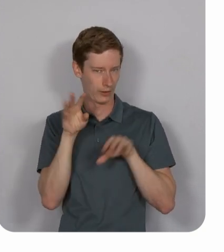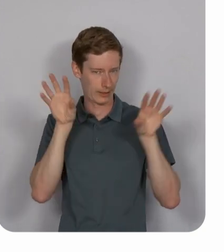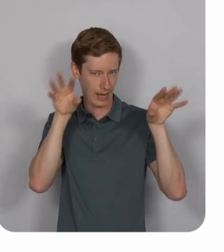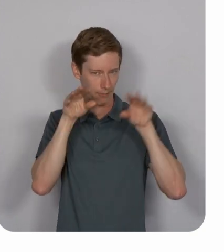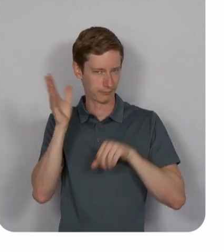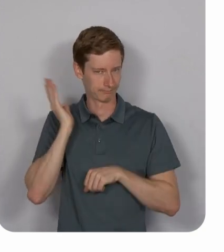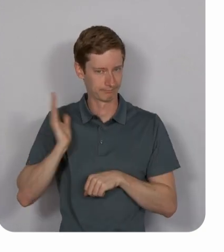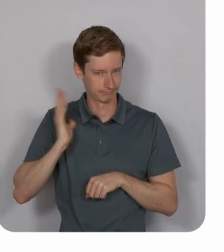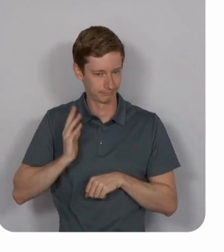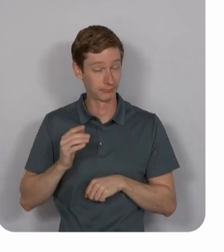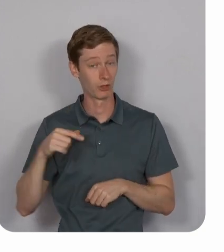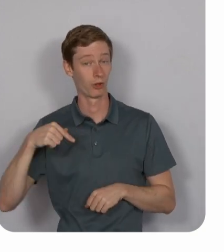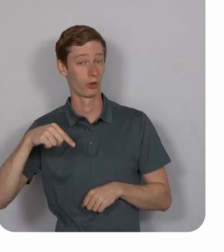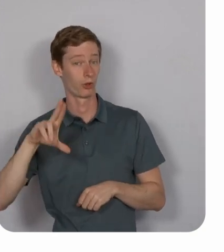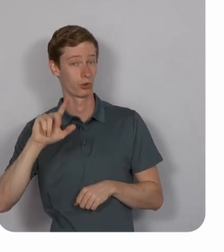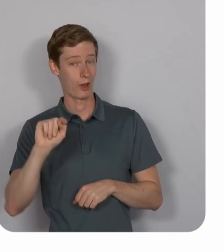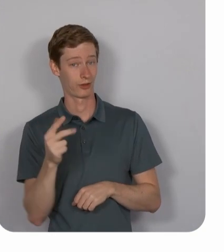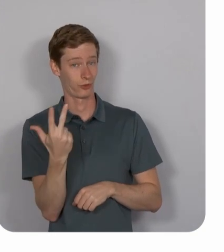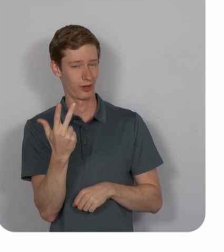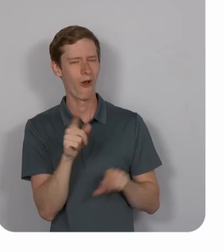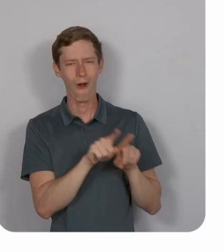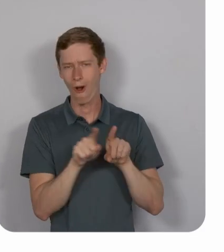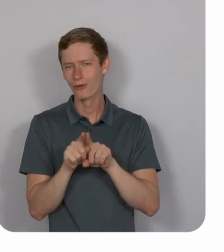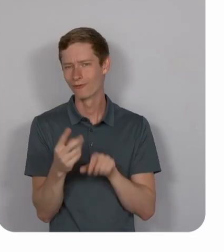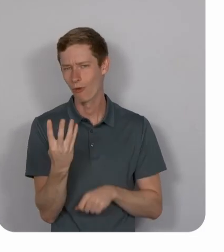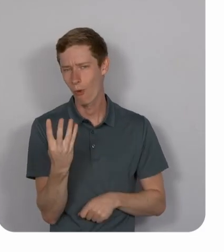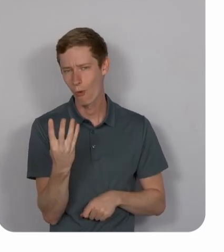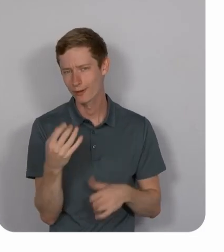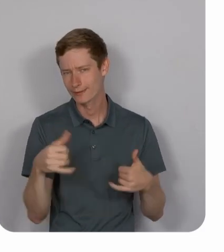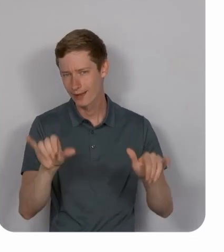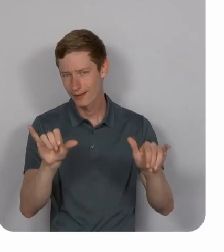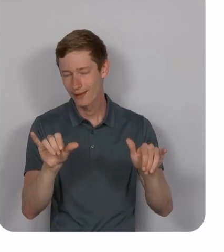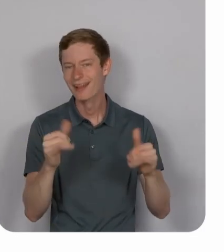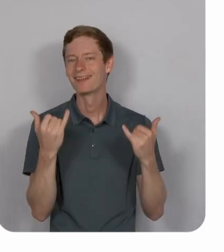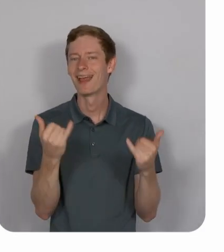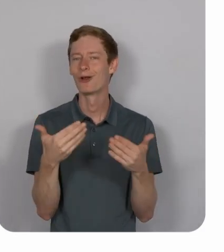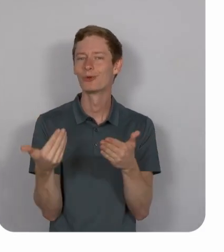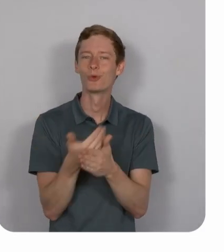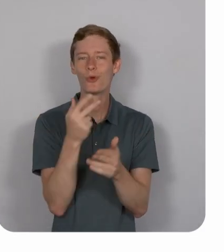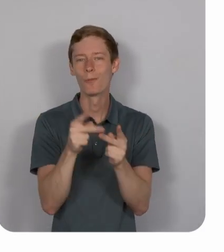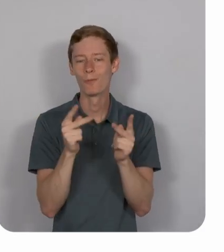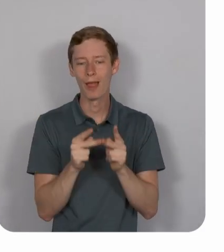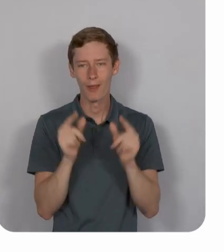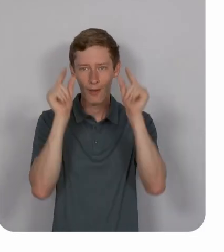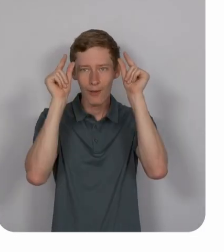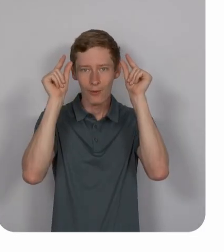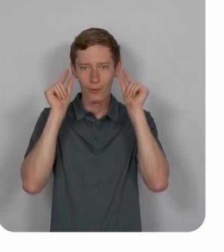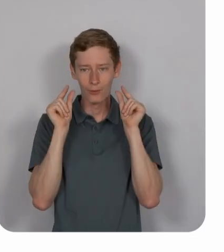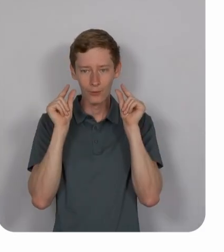Quest 3 also has four tracking cameras, but this time, it's a pair at the lower corners and a pair in the center,